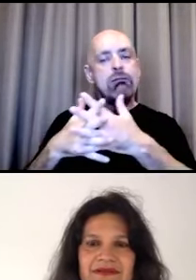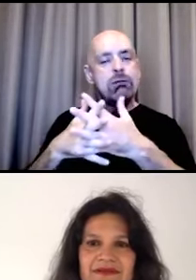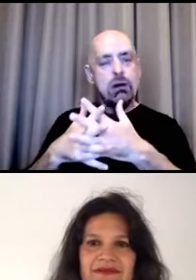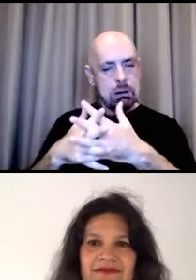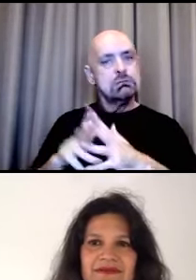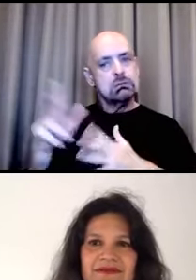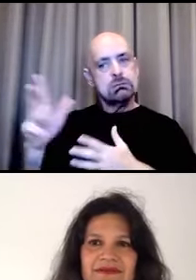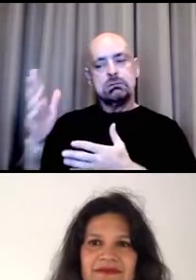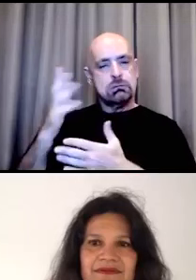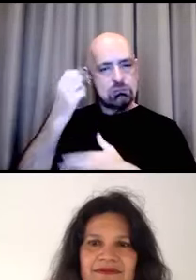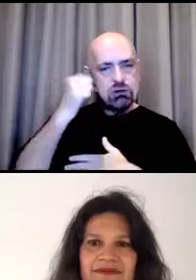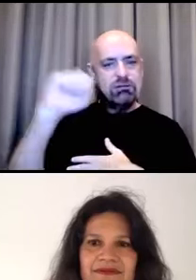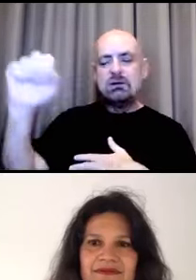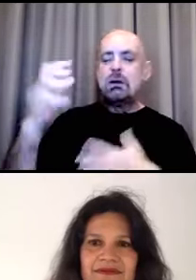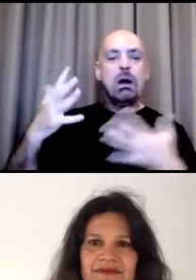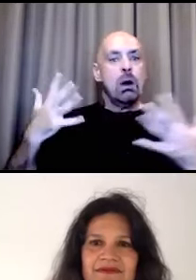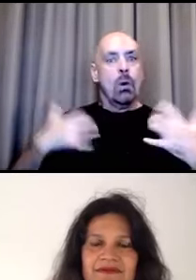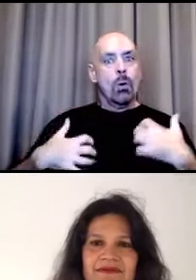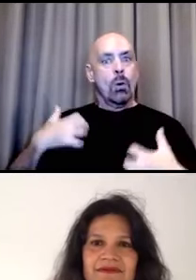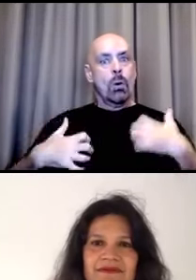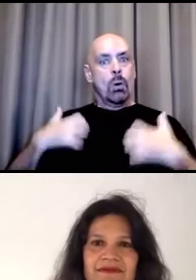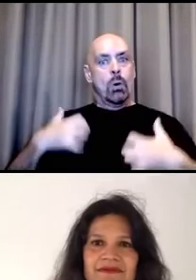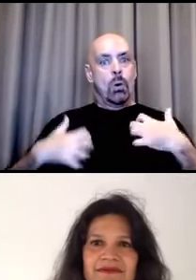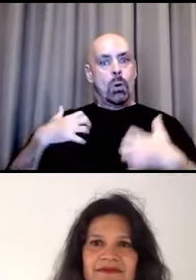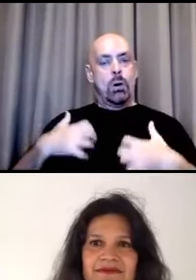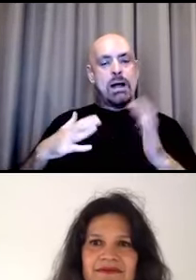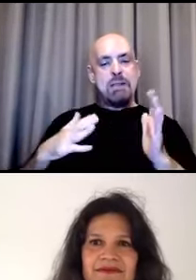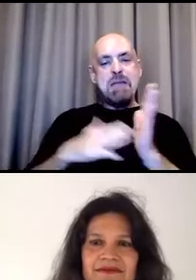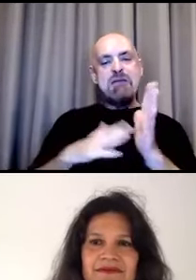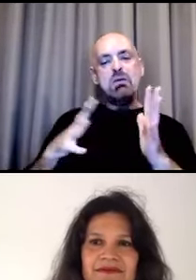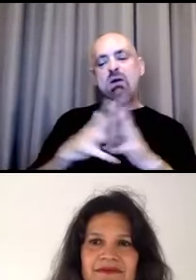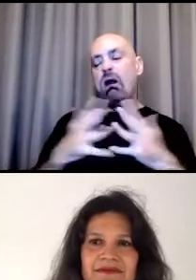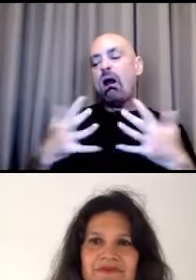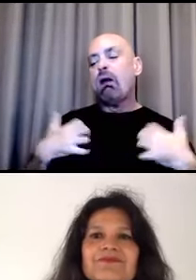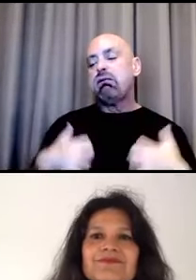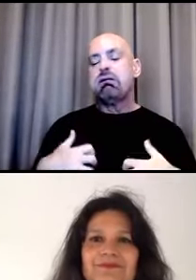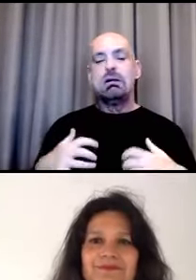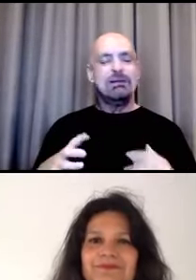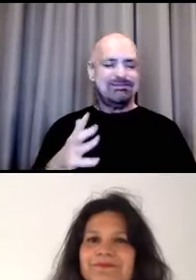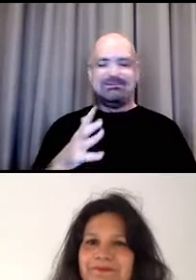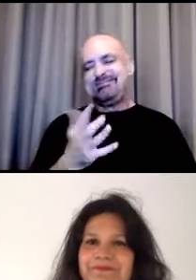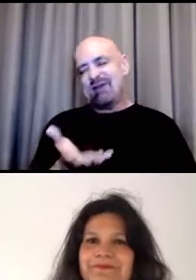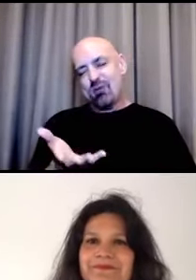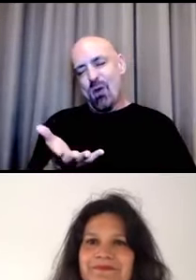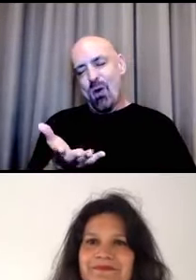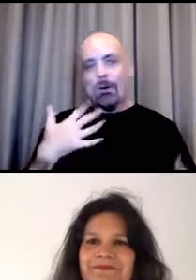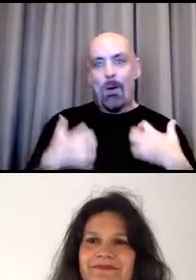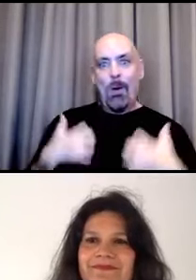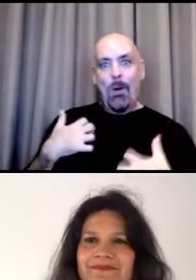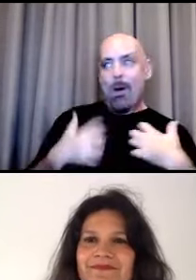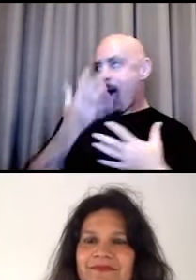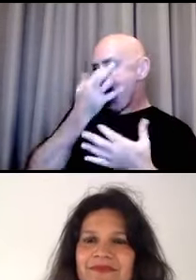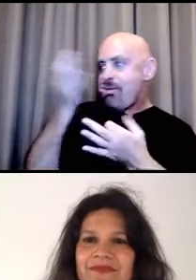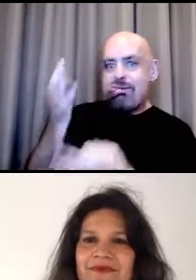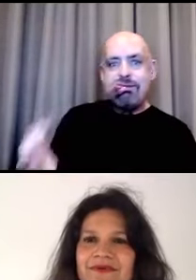is that we have to look beyond legislation to a moral ethical idea AMARTYA SEN: That's